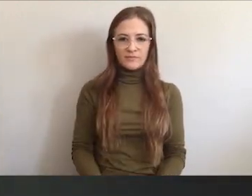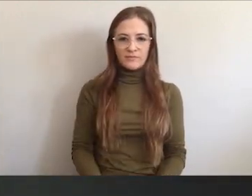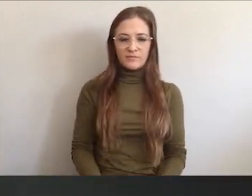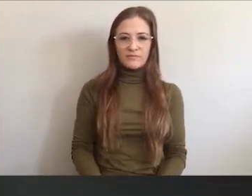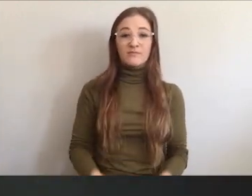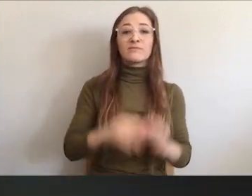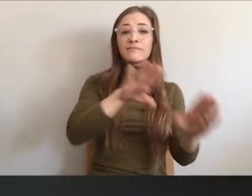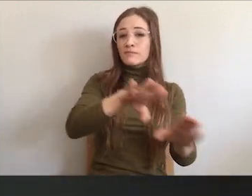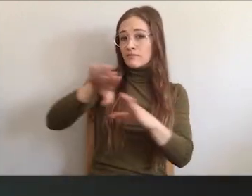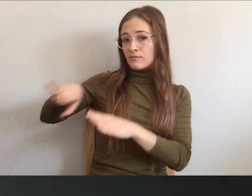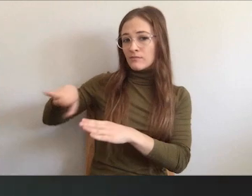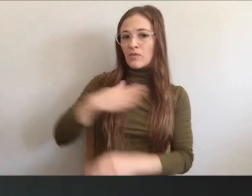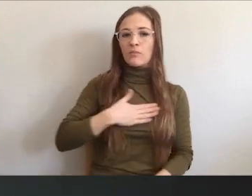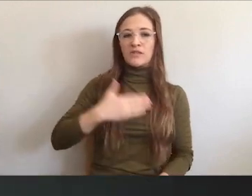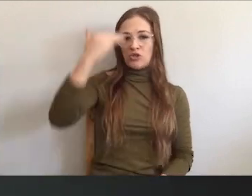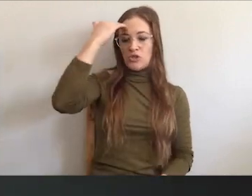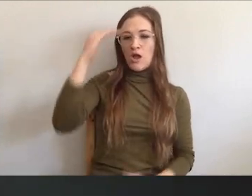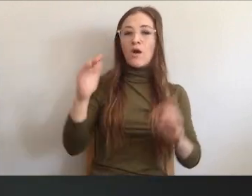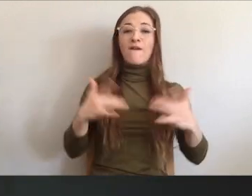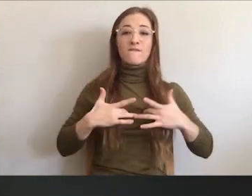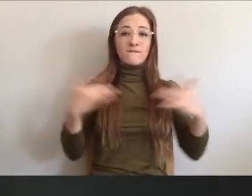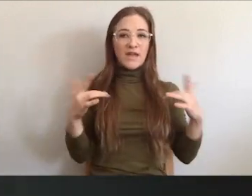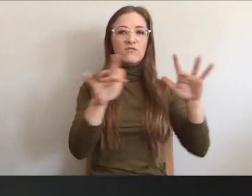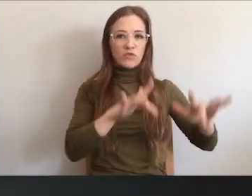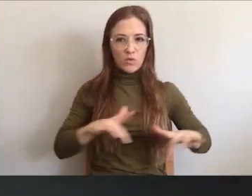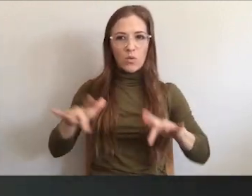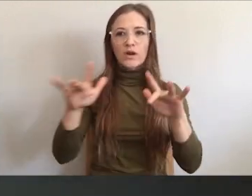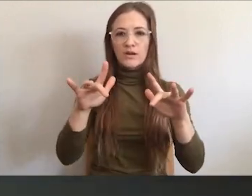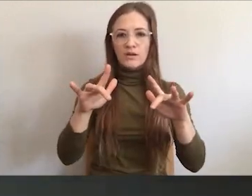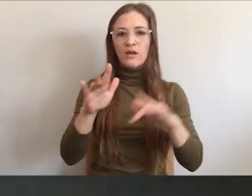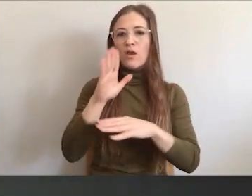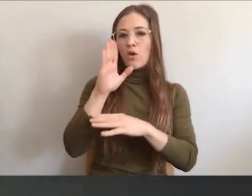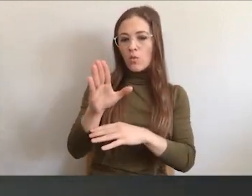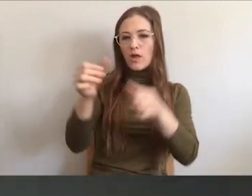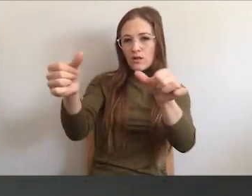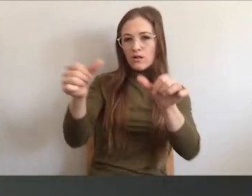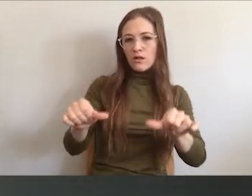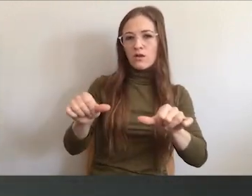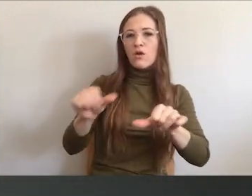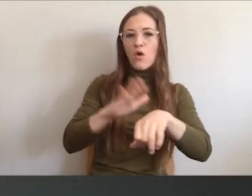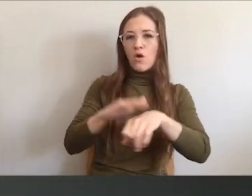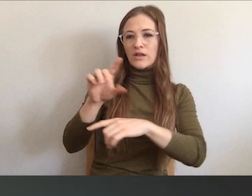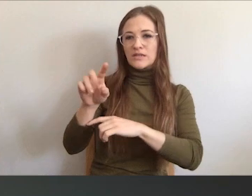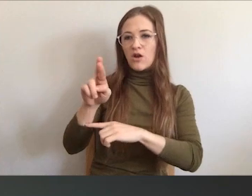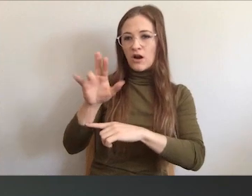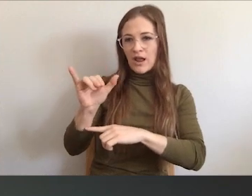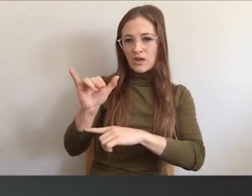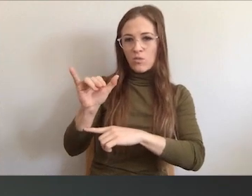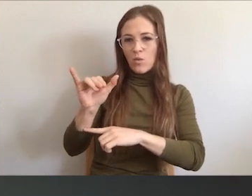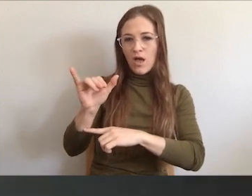With that being said please know this event is currently being recorded and we will be posting it on the Disability Rights New